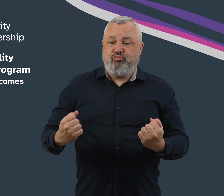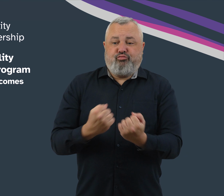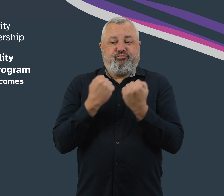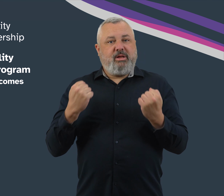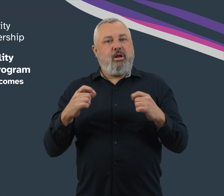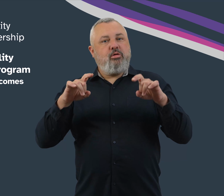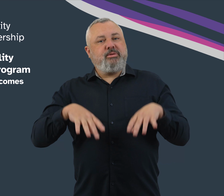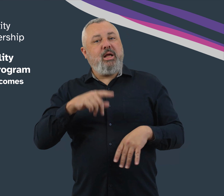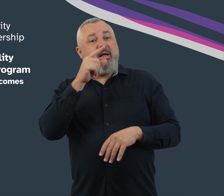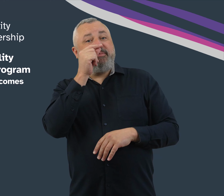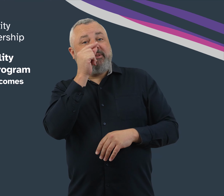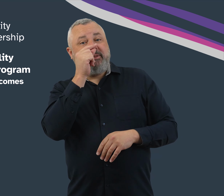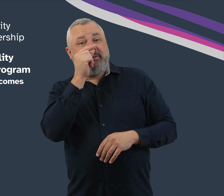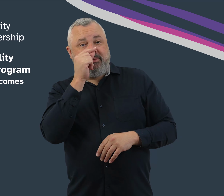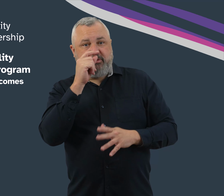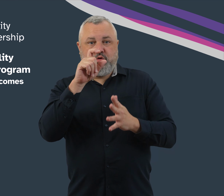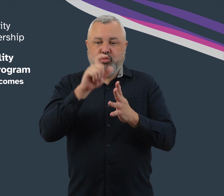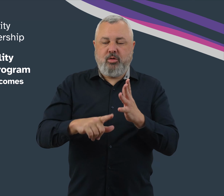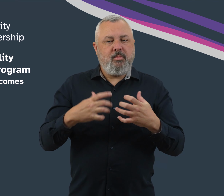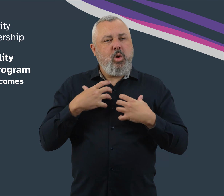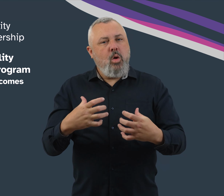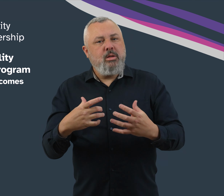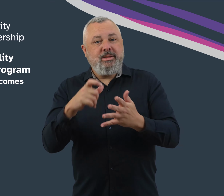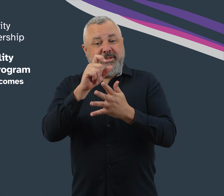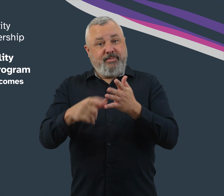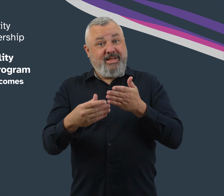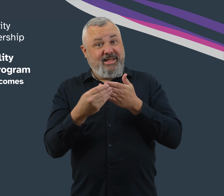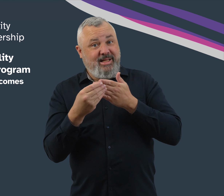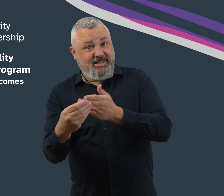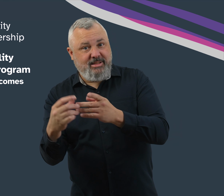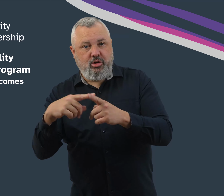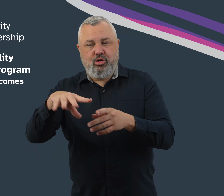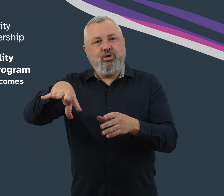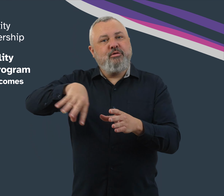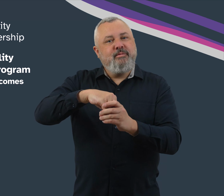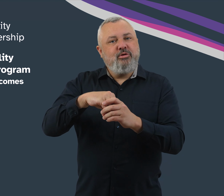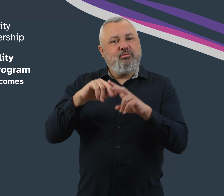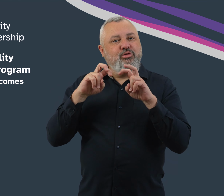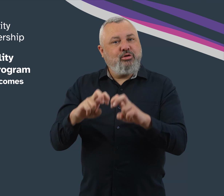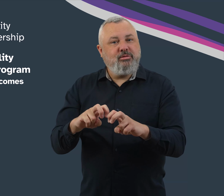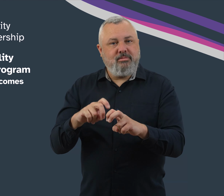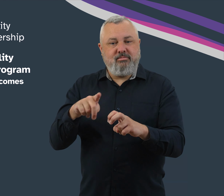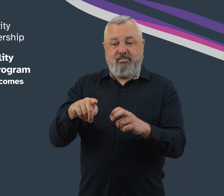strengthen Australia’s capacity to deliver disability-led and inclusive research that